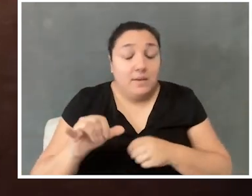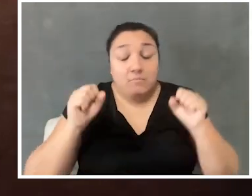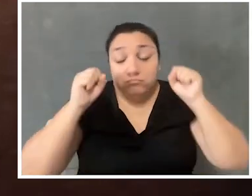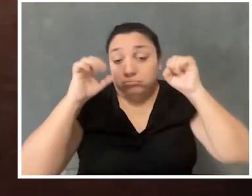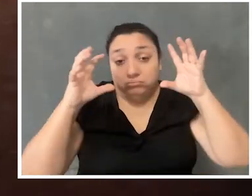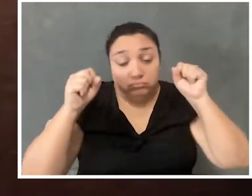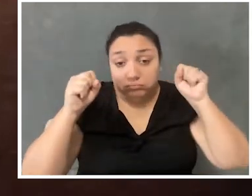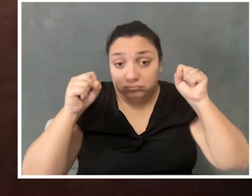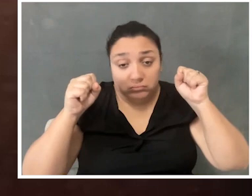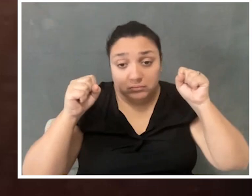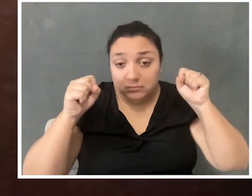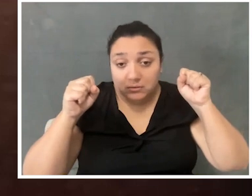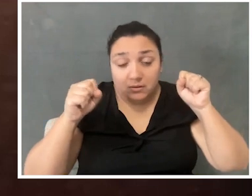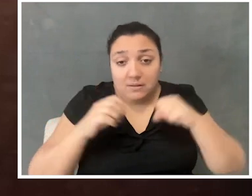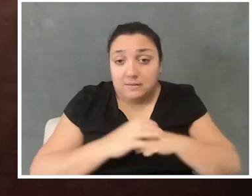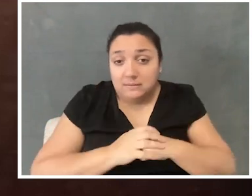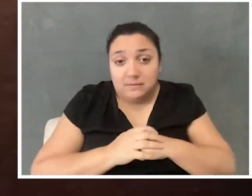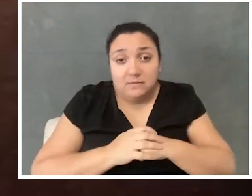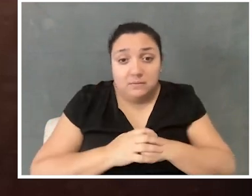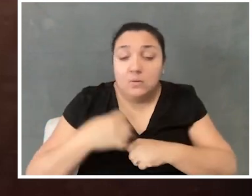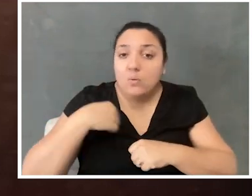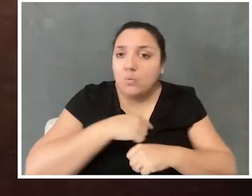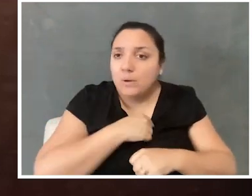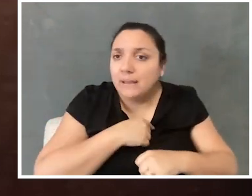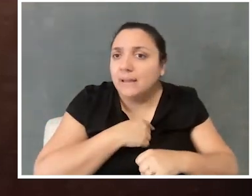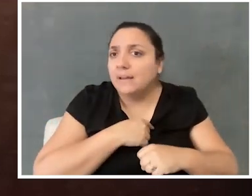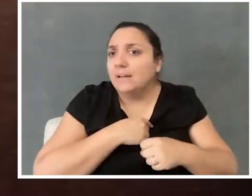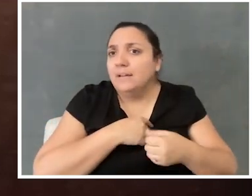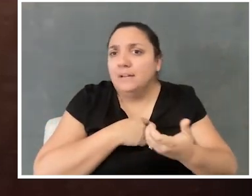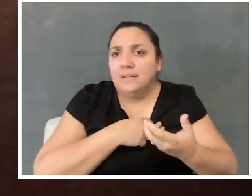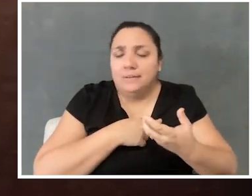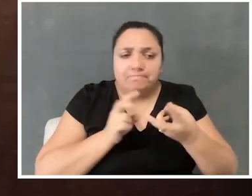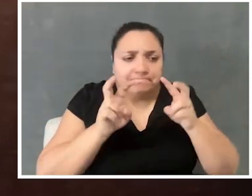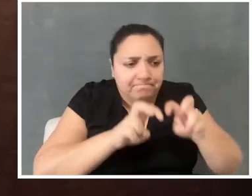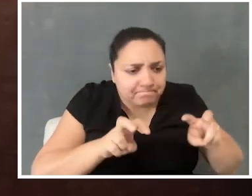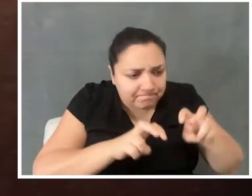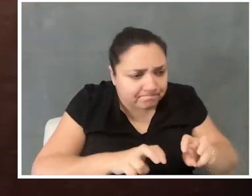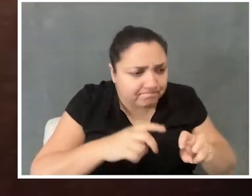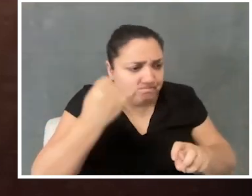as well, Tim. The way that we really look at voting and it's importance,